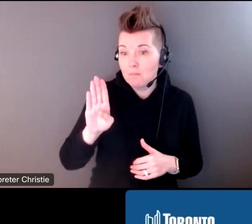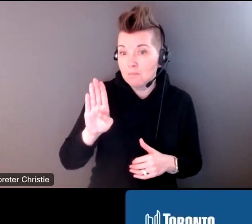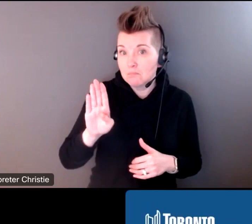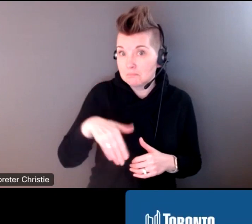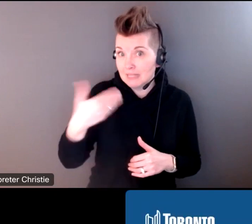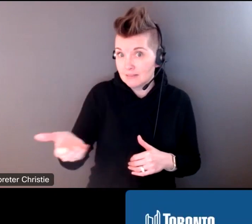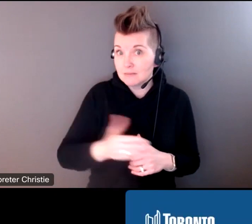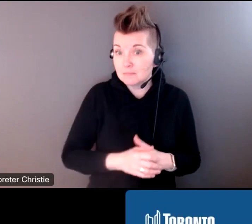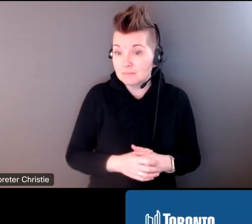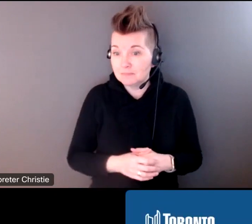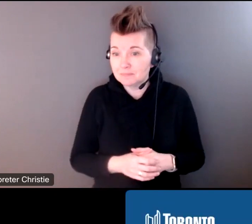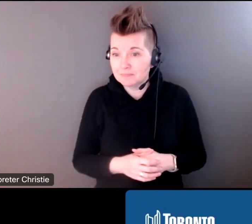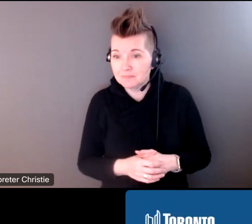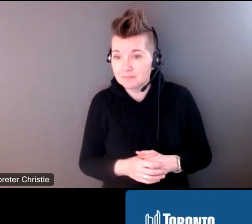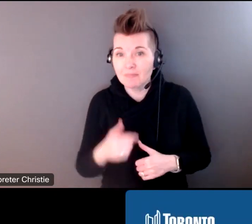Bob, we're going to unmute you.